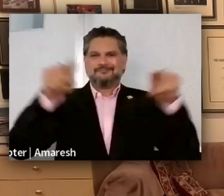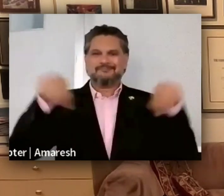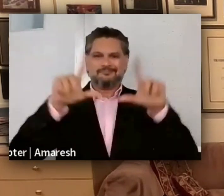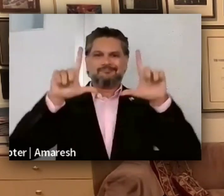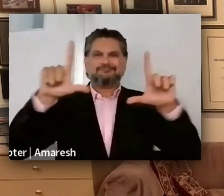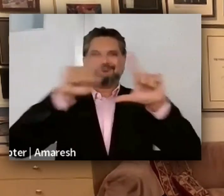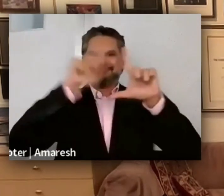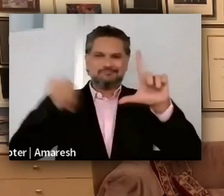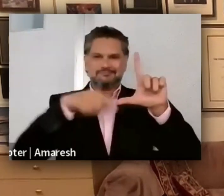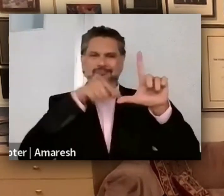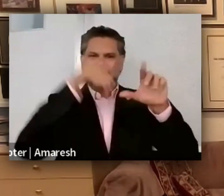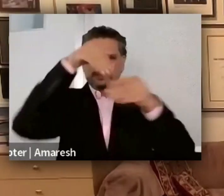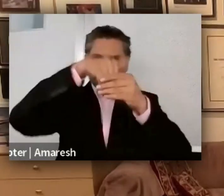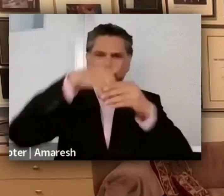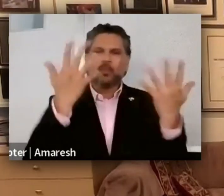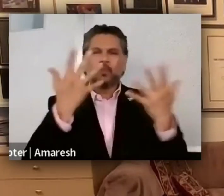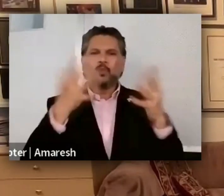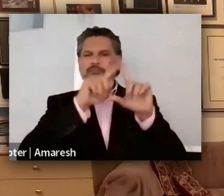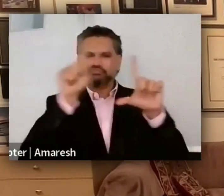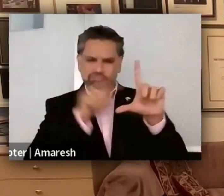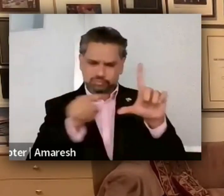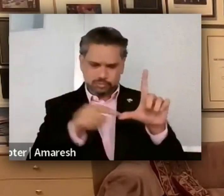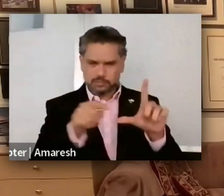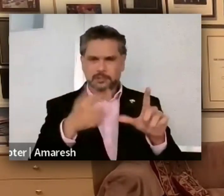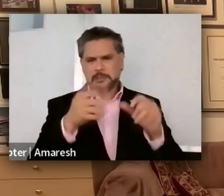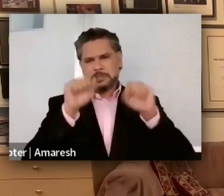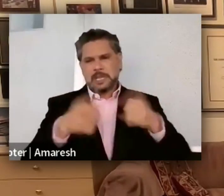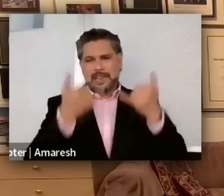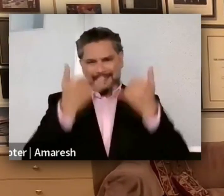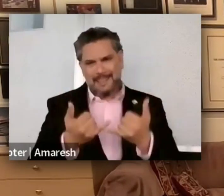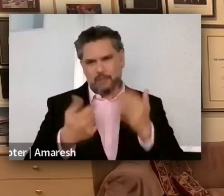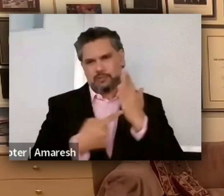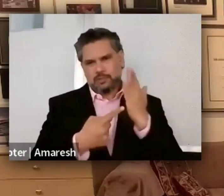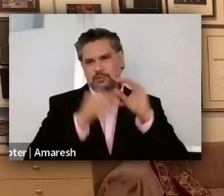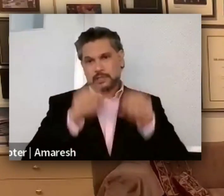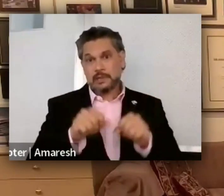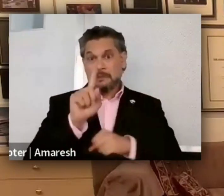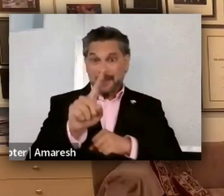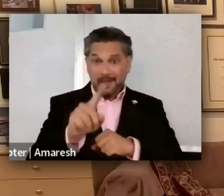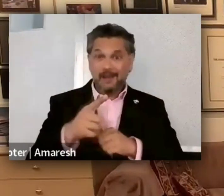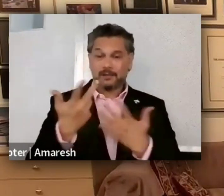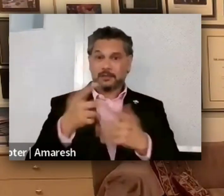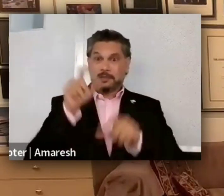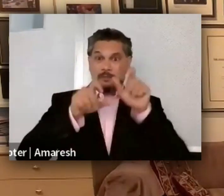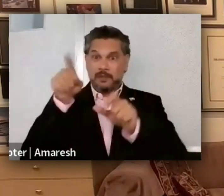But the idea of detecting sentiment is, I think, a much more subtle thing.